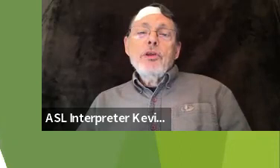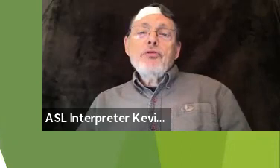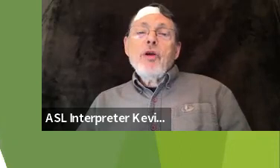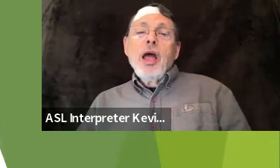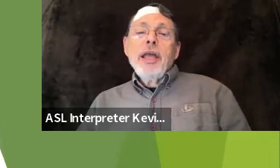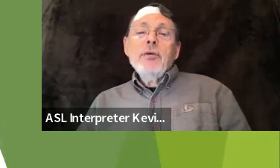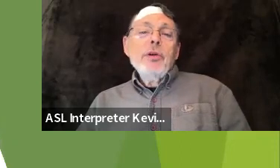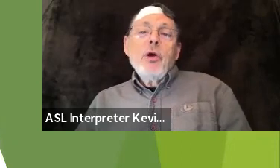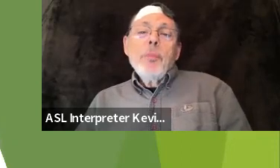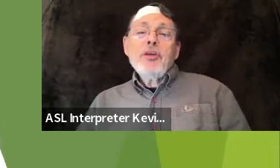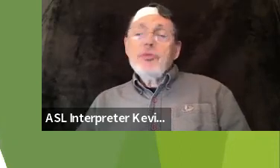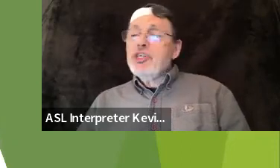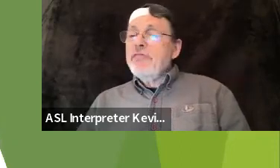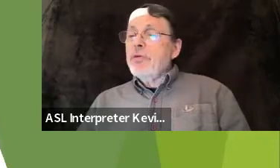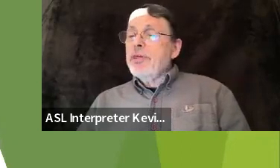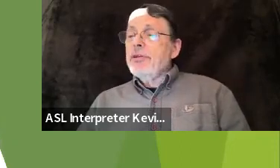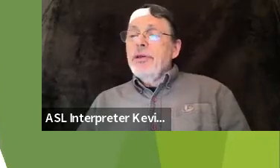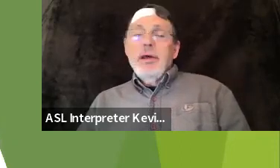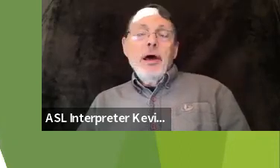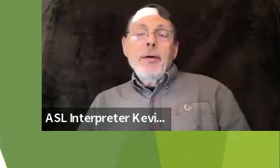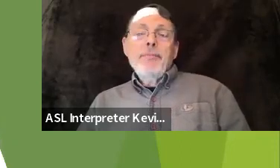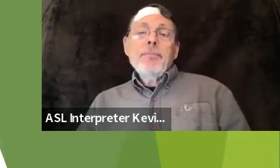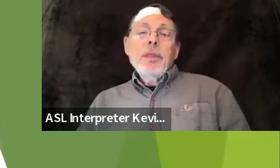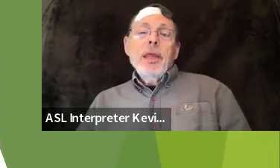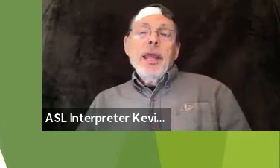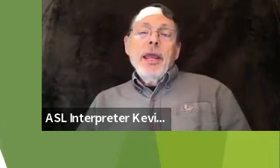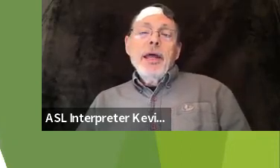What are you hoping to achieve with it?